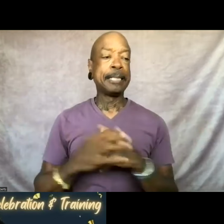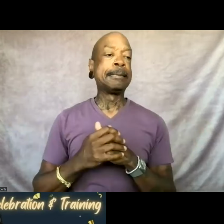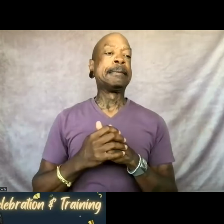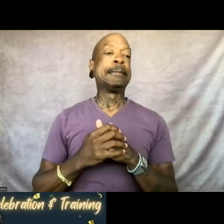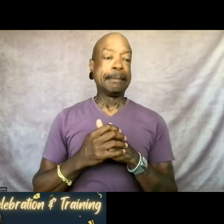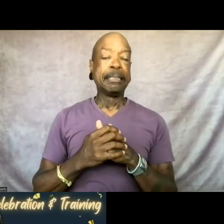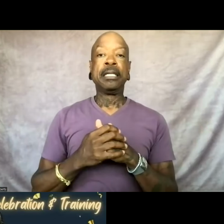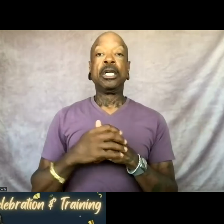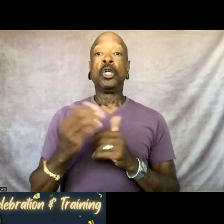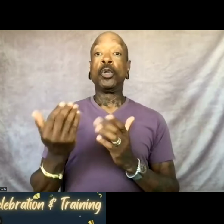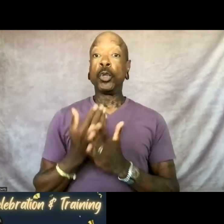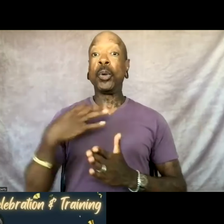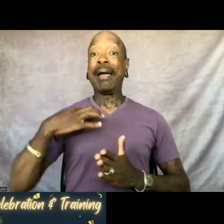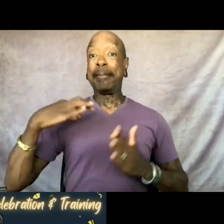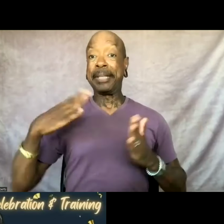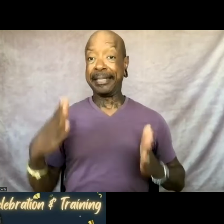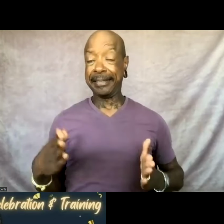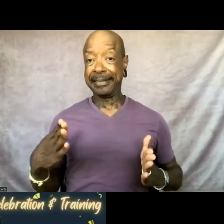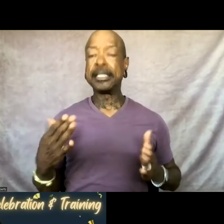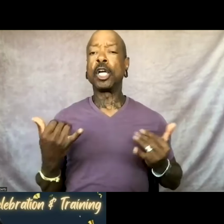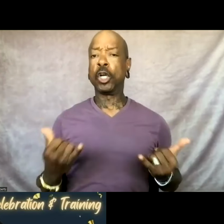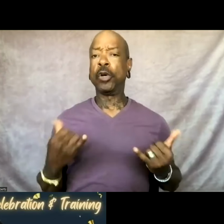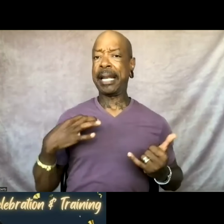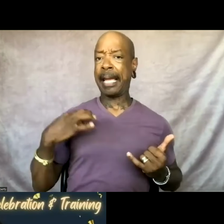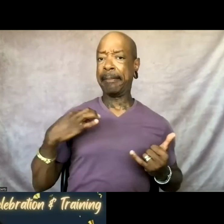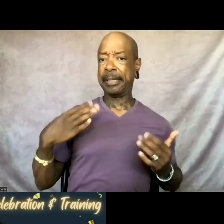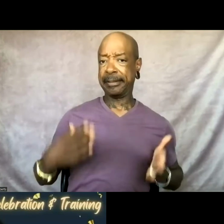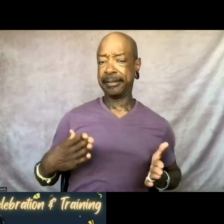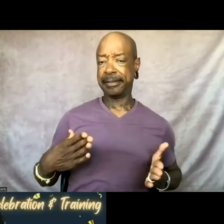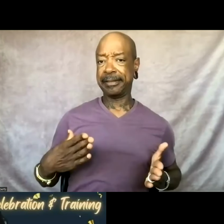then this year, July 1st, that new law came into play. So